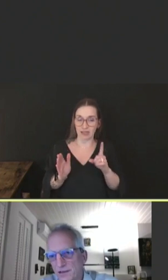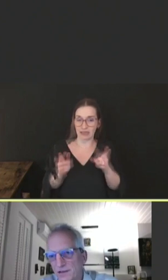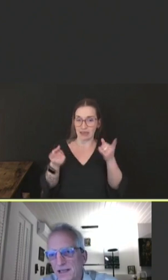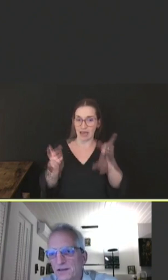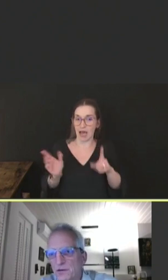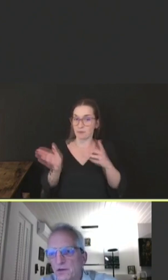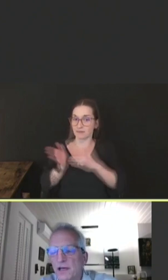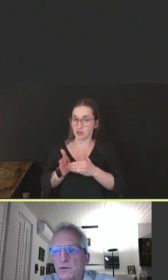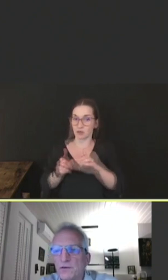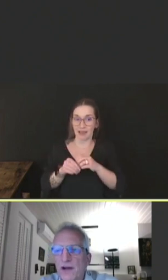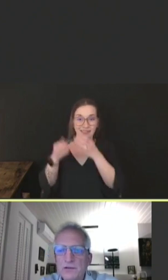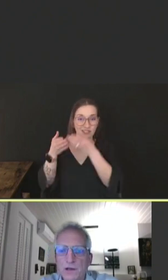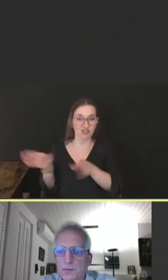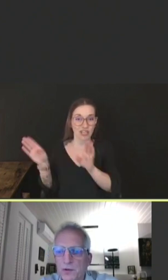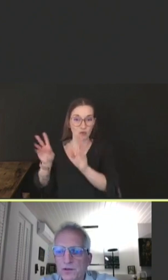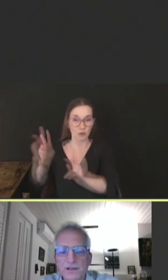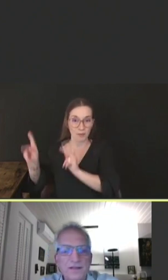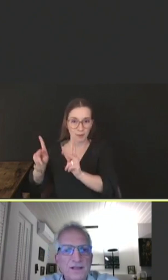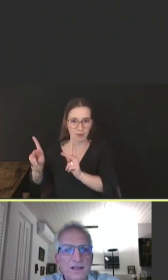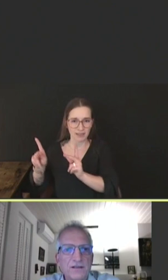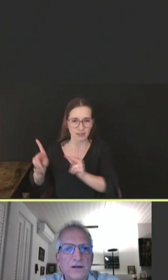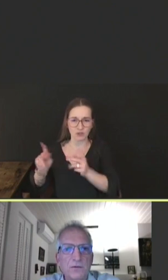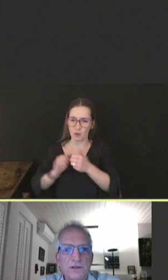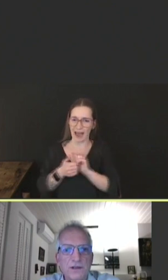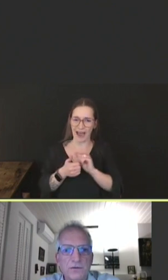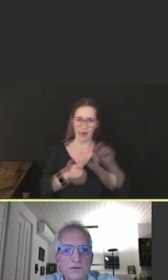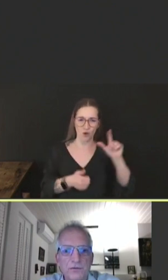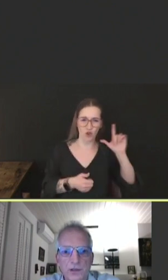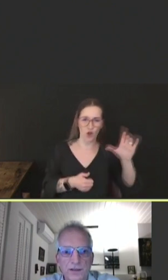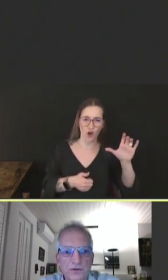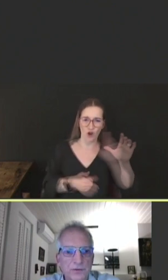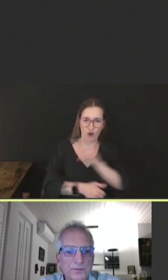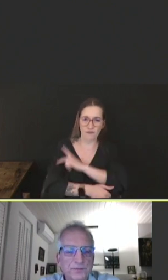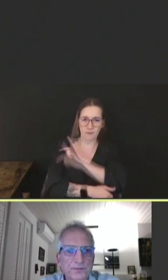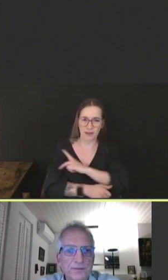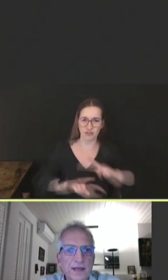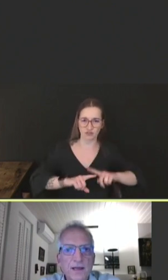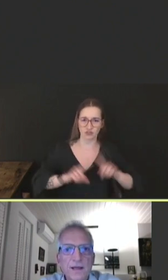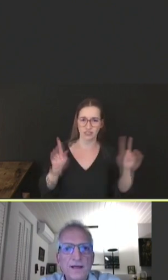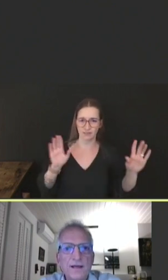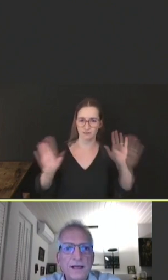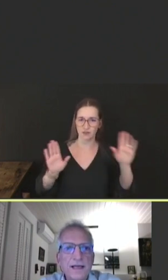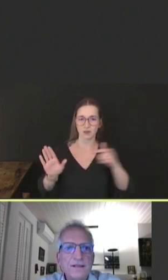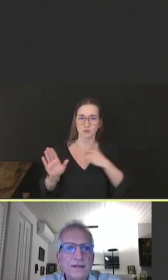the, sort of, counter-factual approach that Ziyad was referring to. Next.